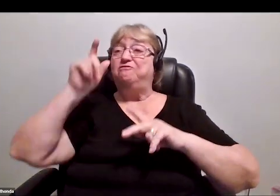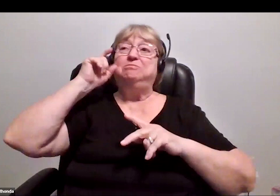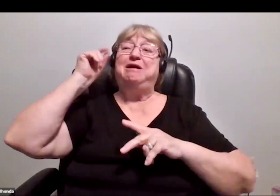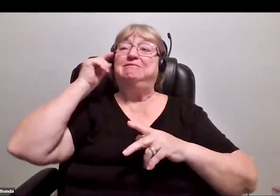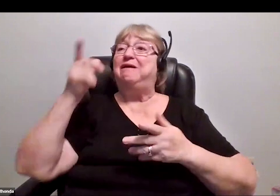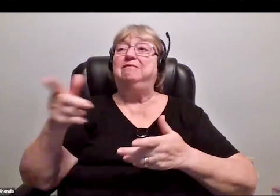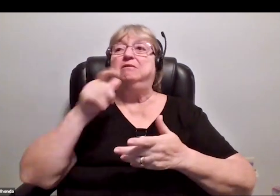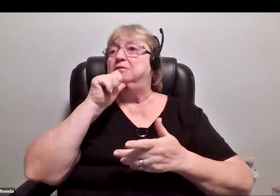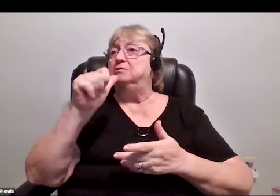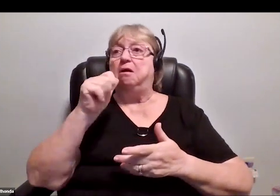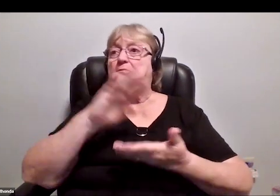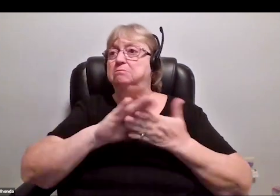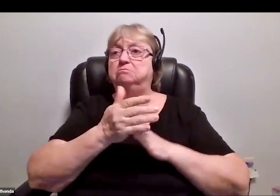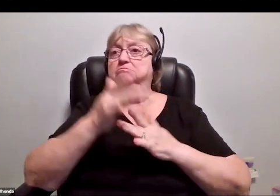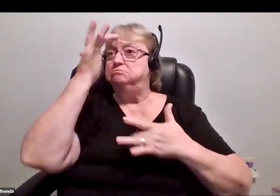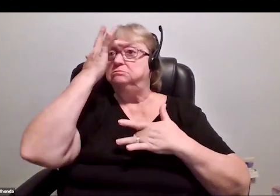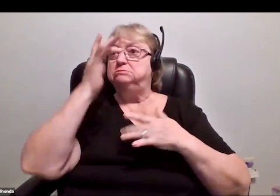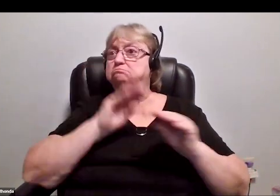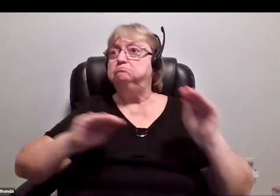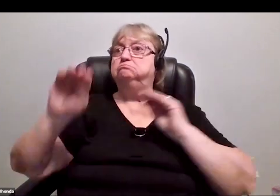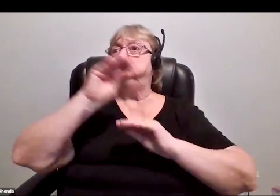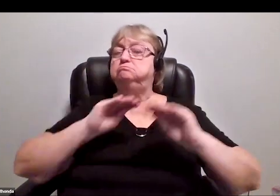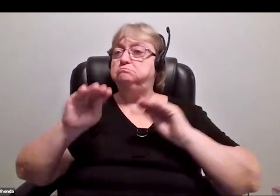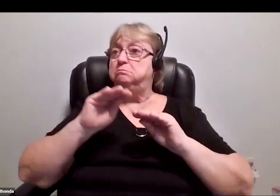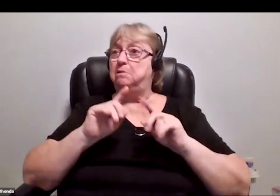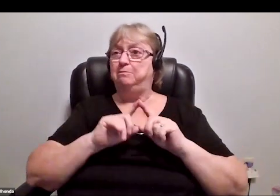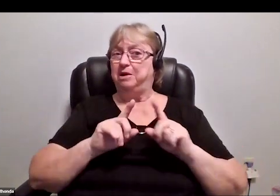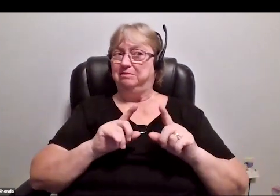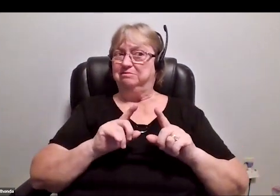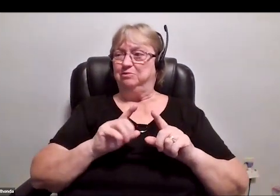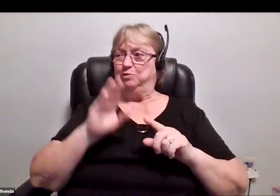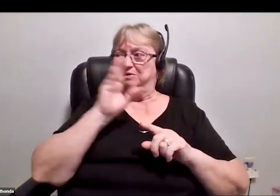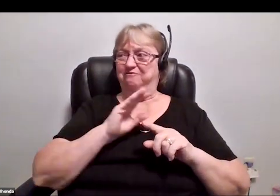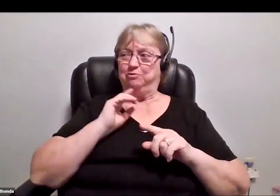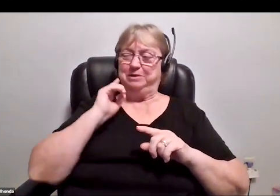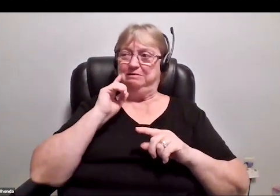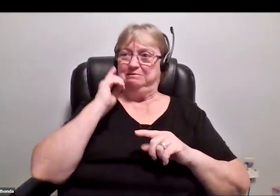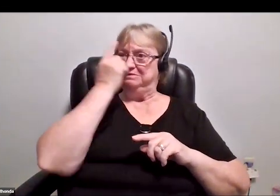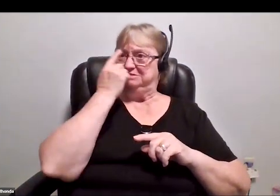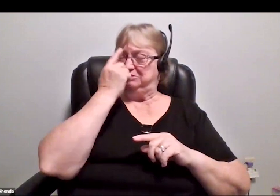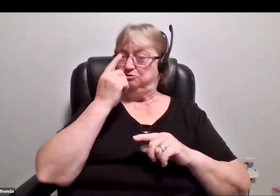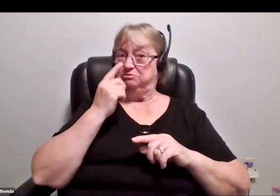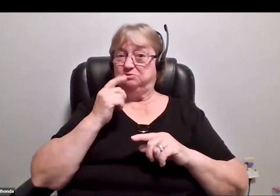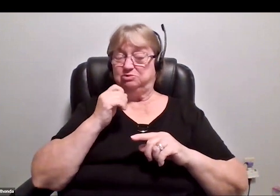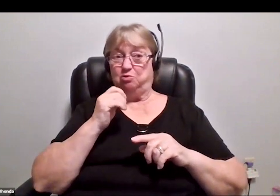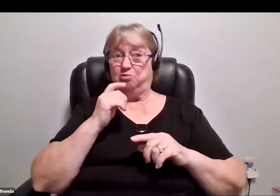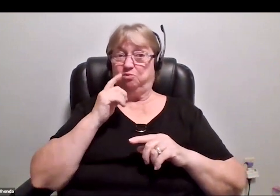a superior physiology, but would have never been considered. By framing disabled bodies as necessarily risky,